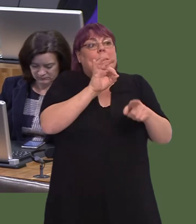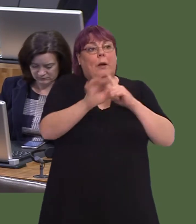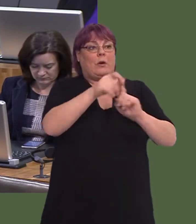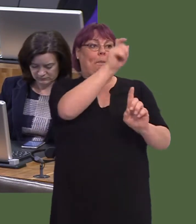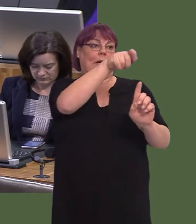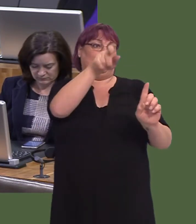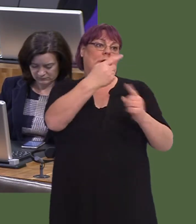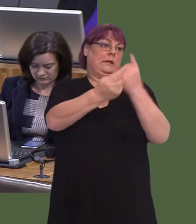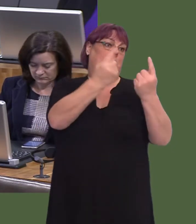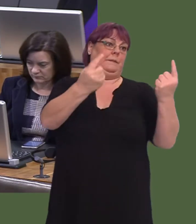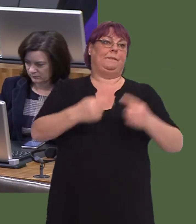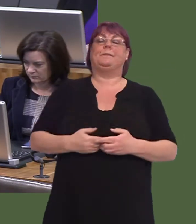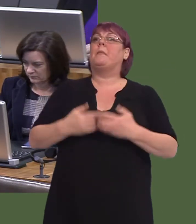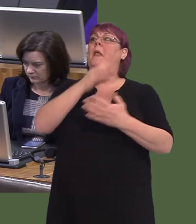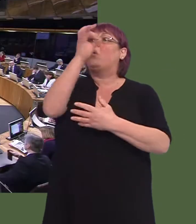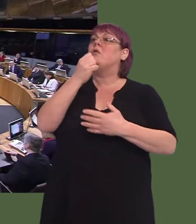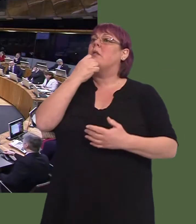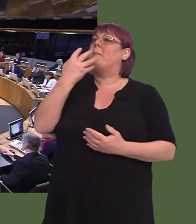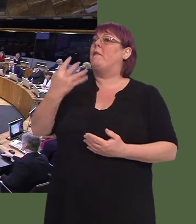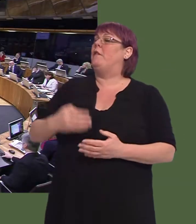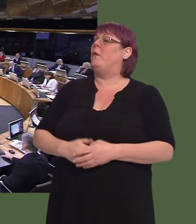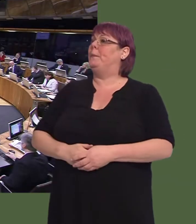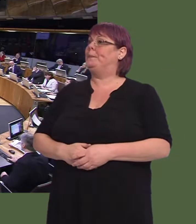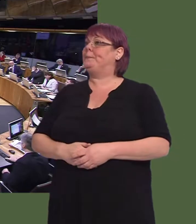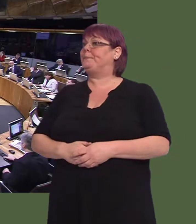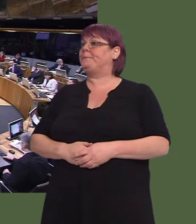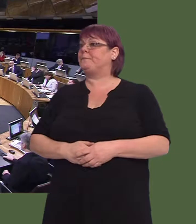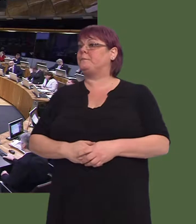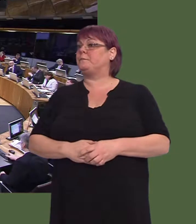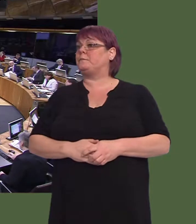Angela Burns AM: 4.